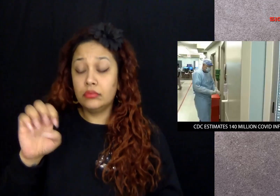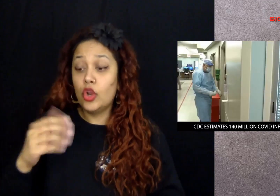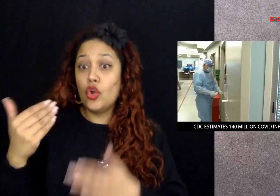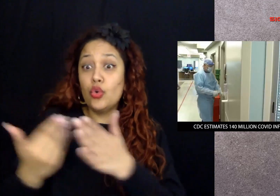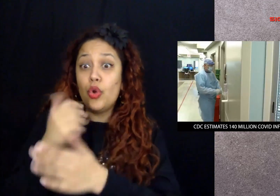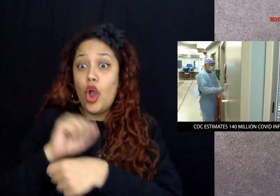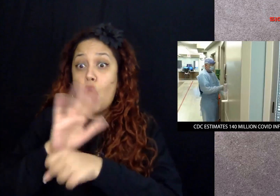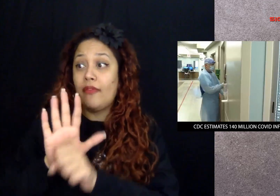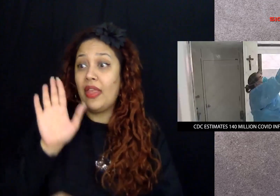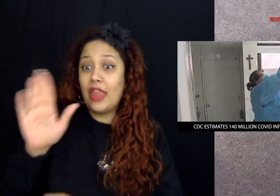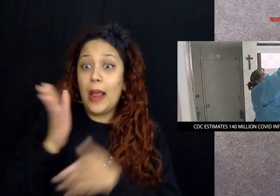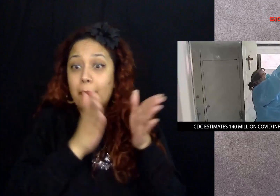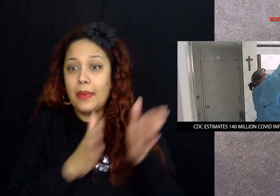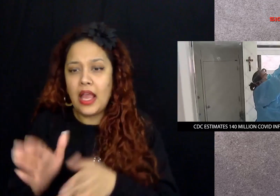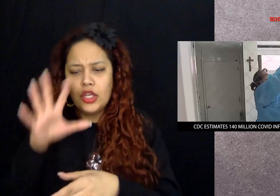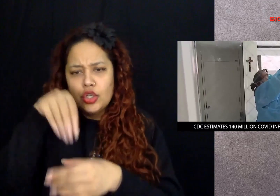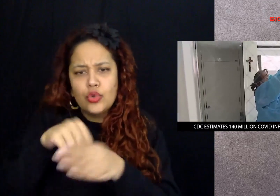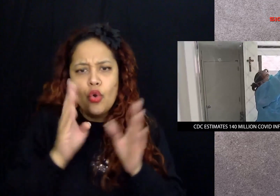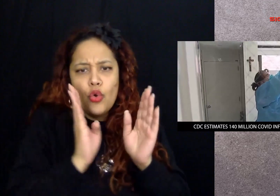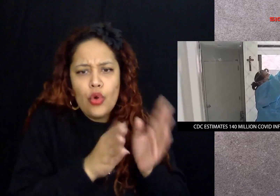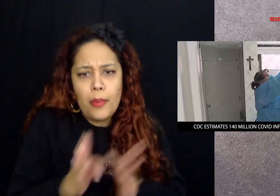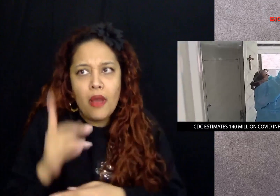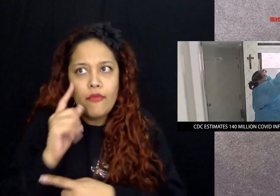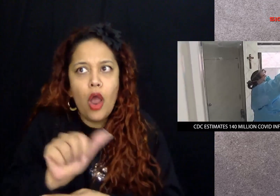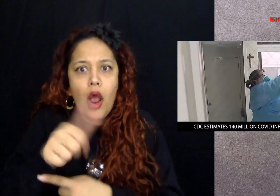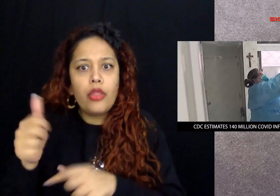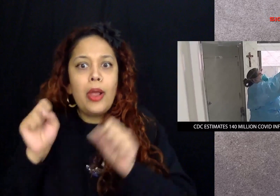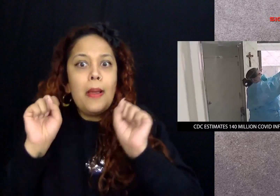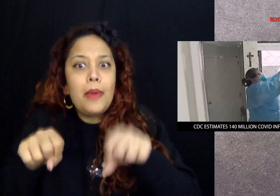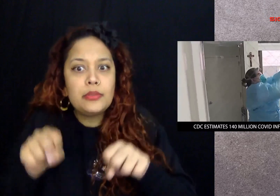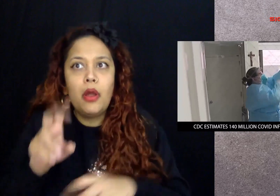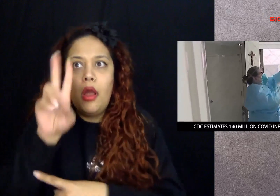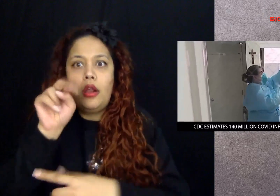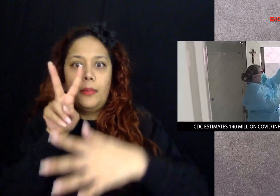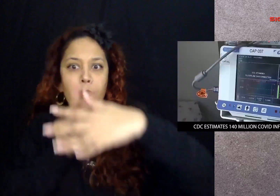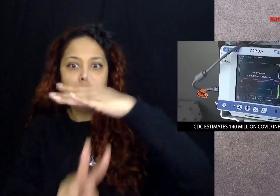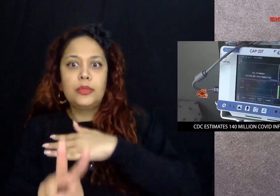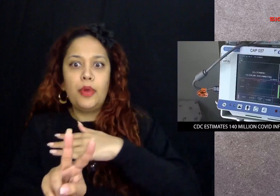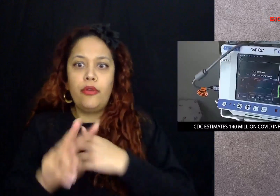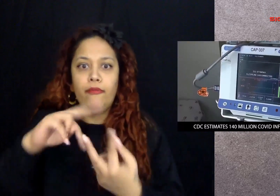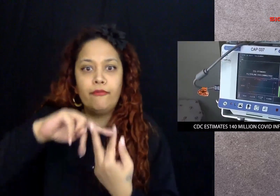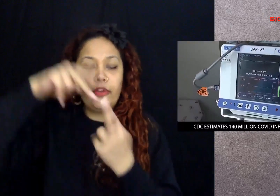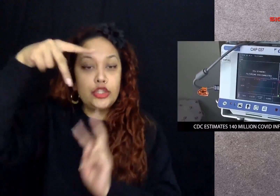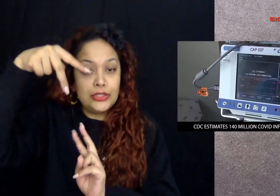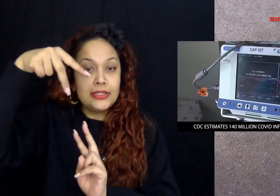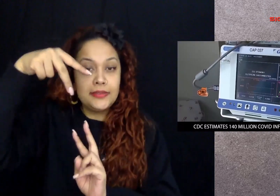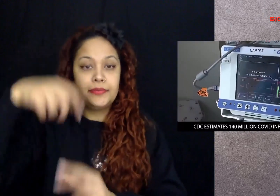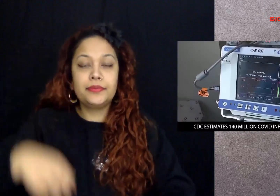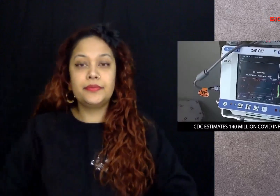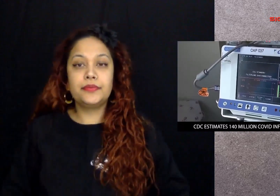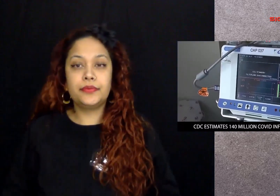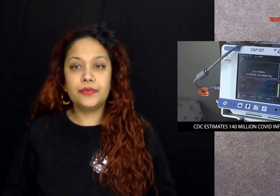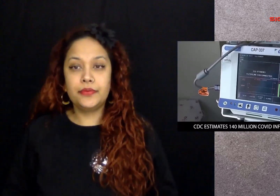however the White House says the new covid plans do include preparations for another possible